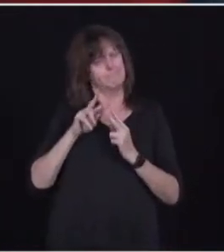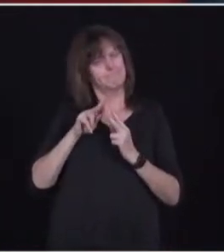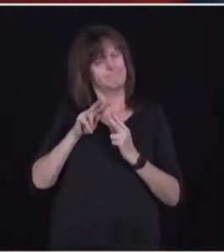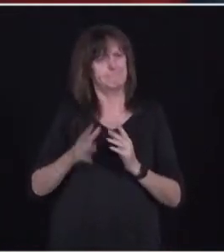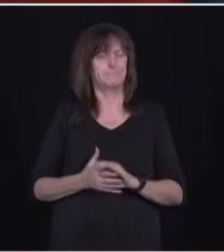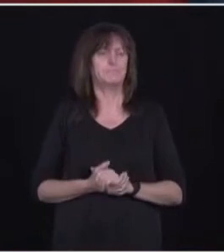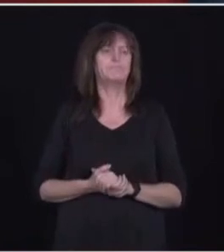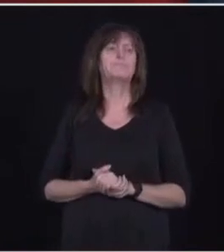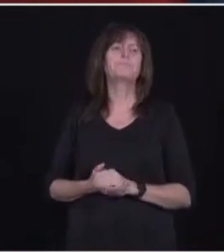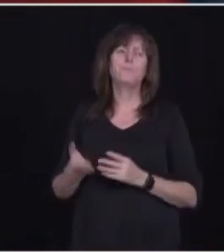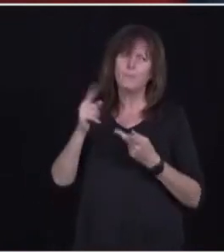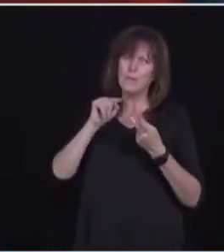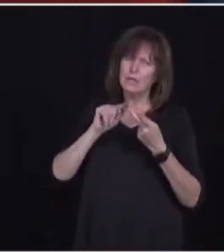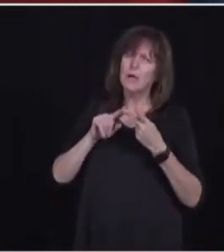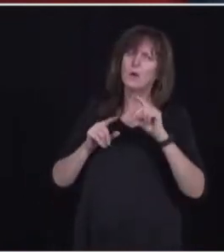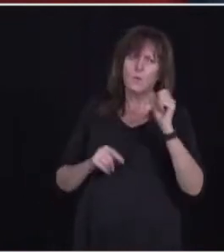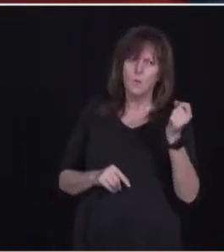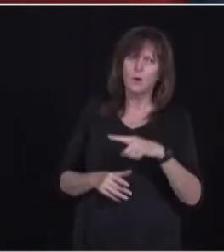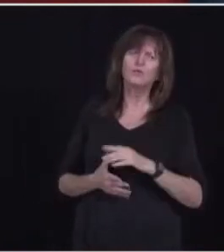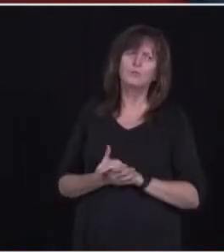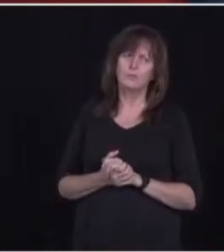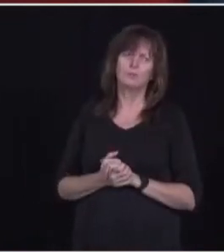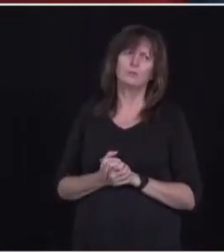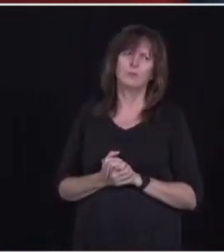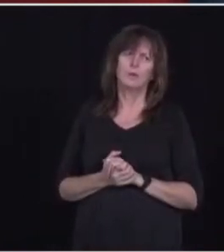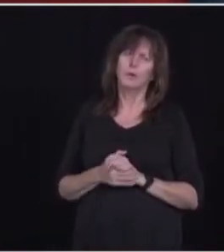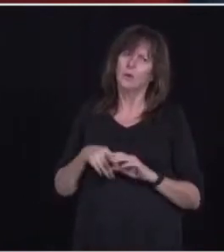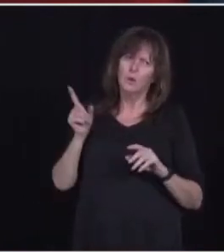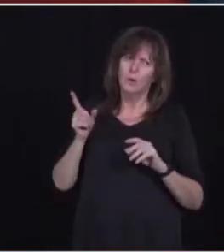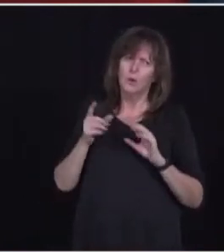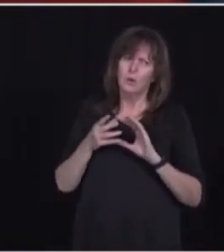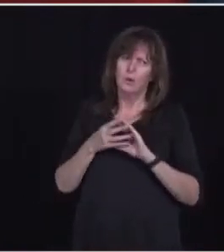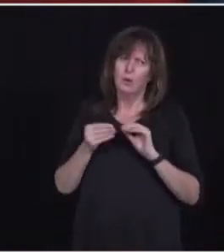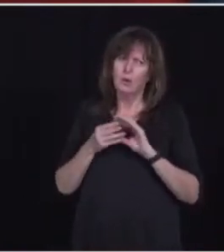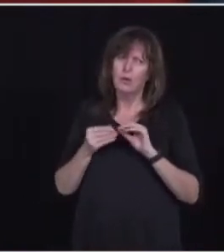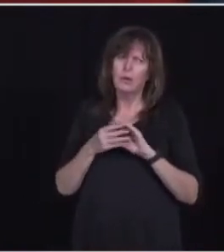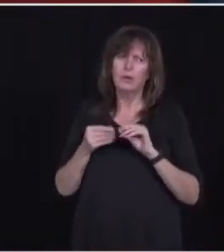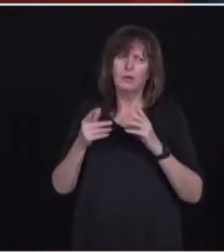planning for bookcases. Follow-up. When you talk about stability data,